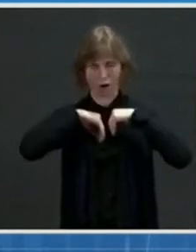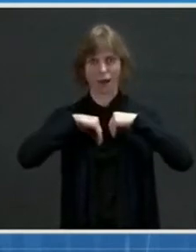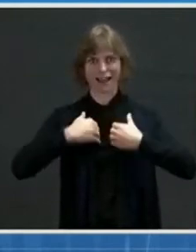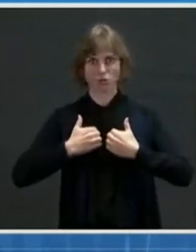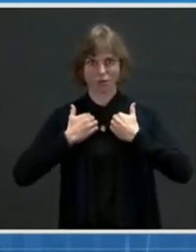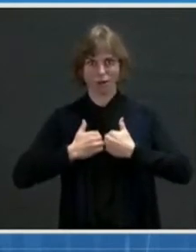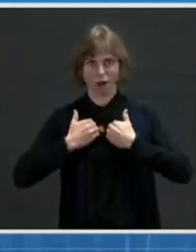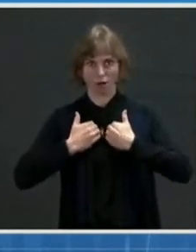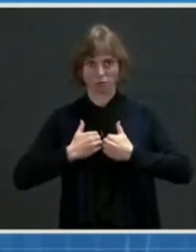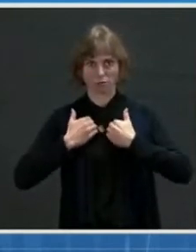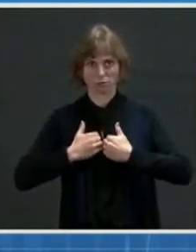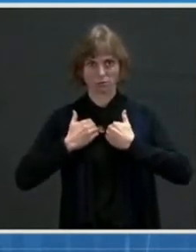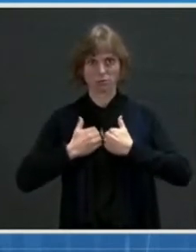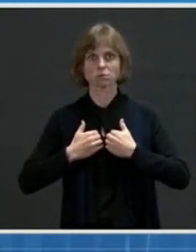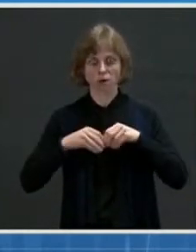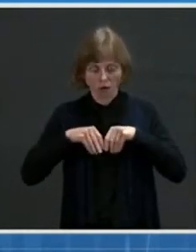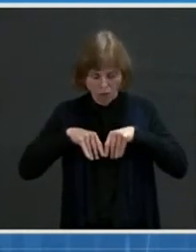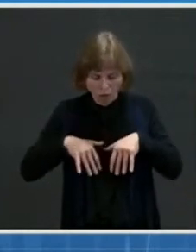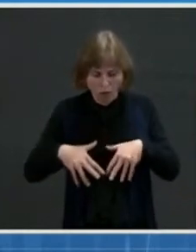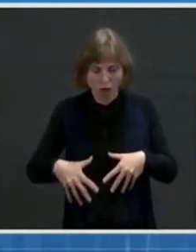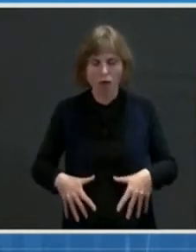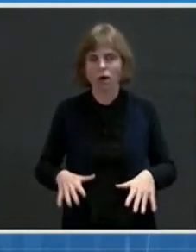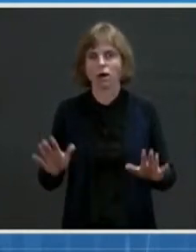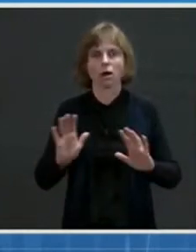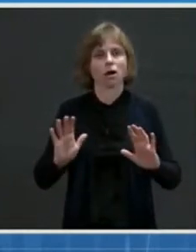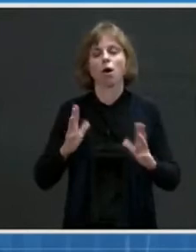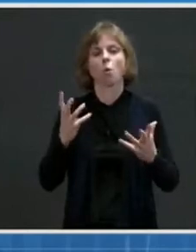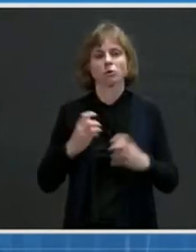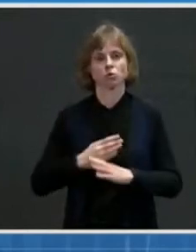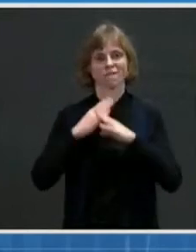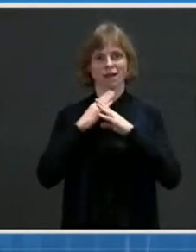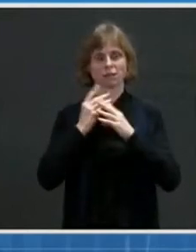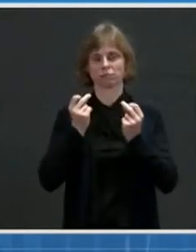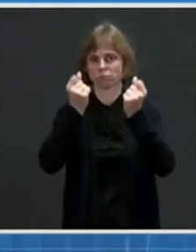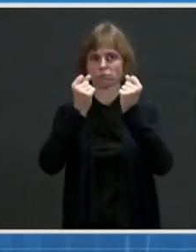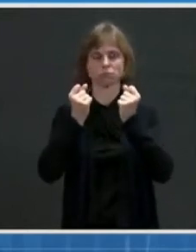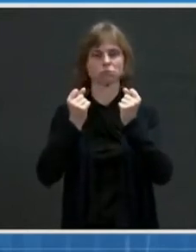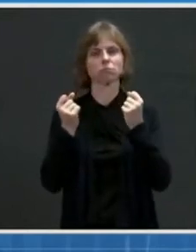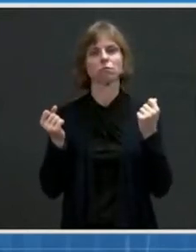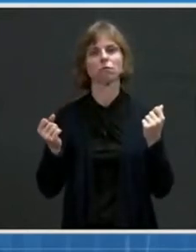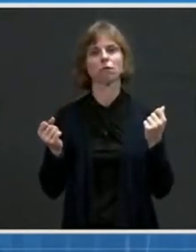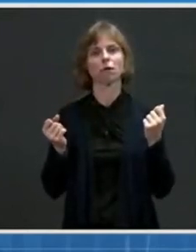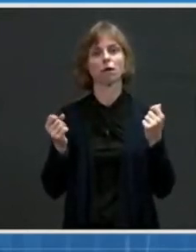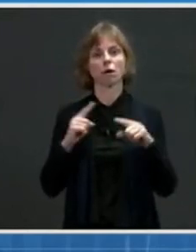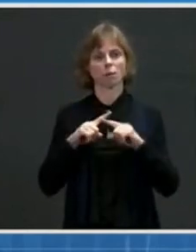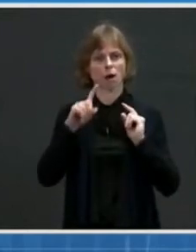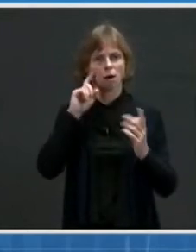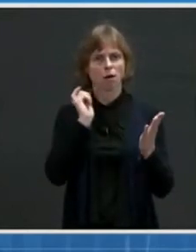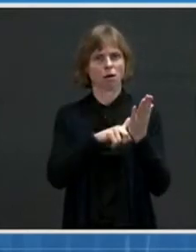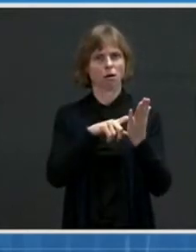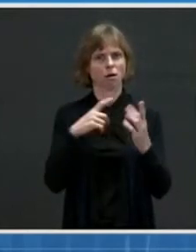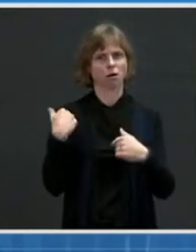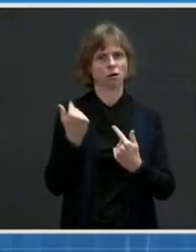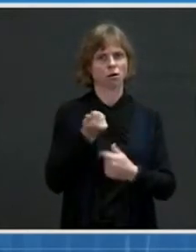FROM THE UPPER AIRWAY TO THE LUNGS AND OTHER ORGAN SYSTEMS.